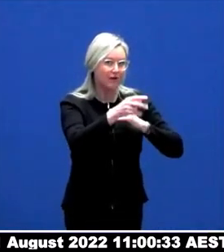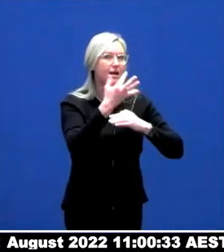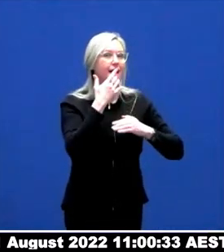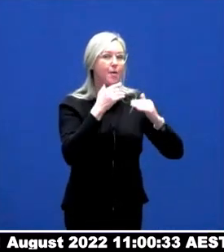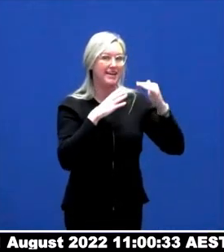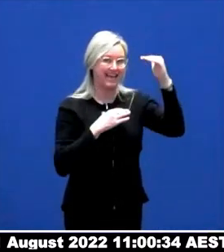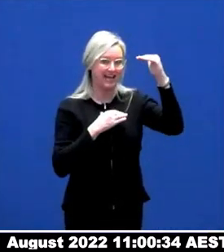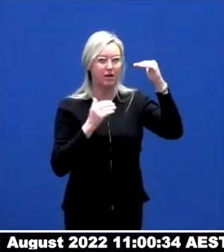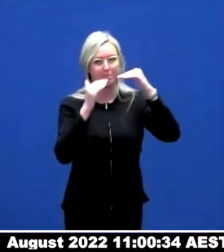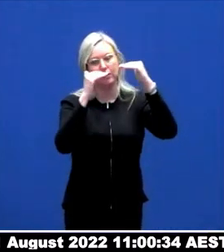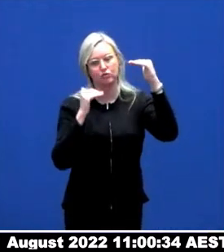And what would be the nature of that investigation?